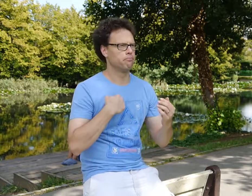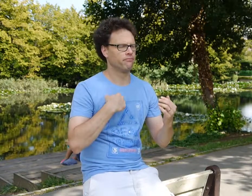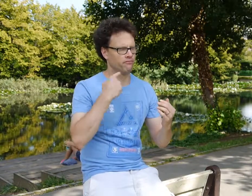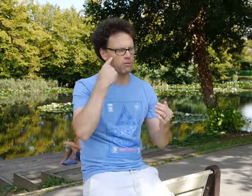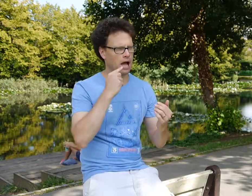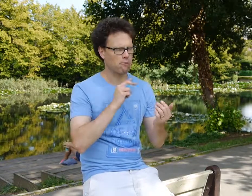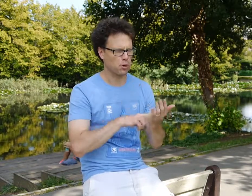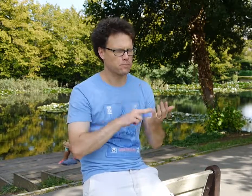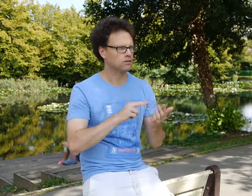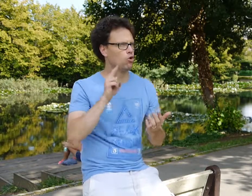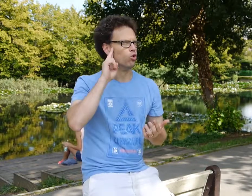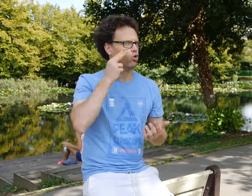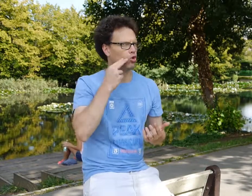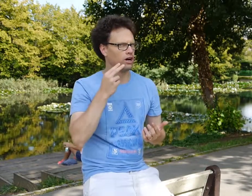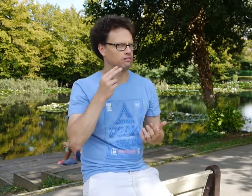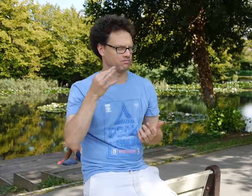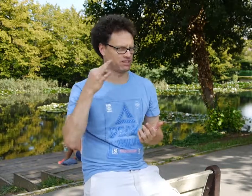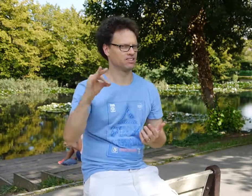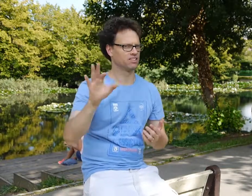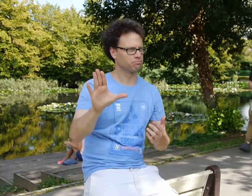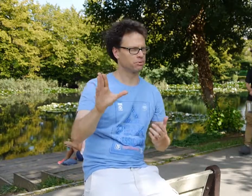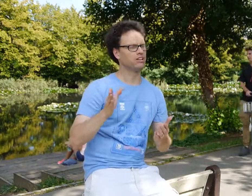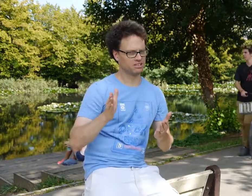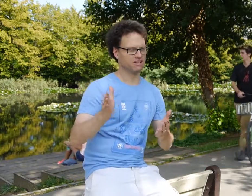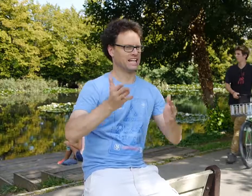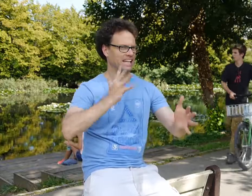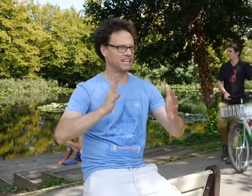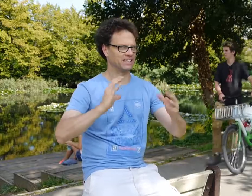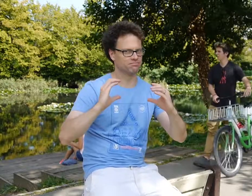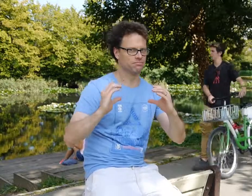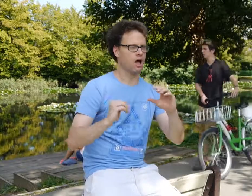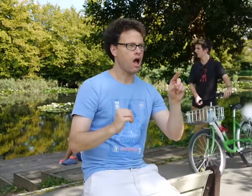I know how to communicate with the deaf, using signs.